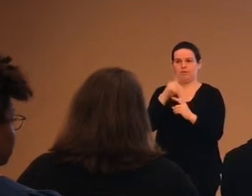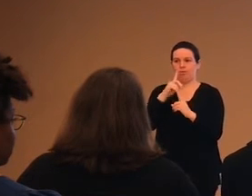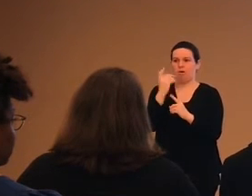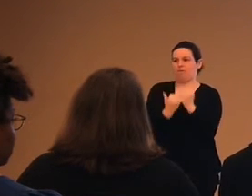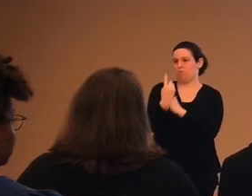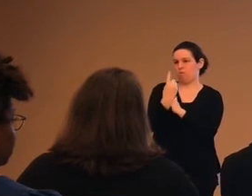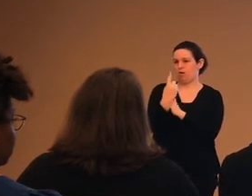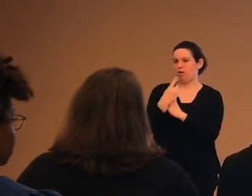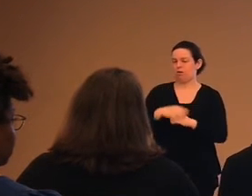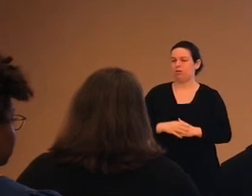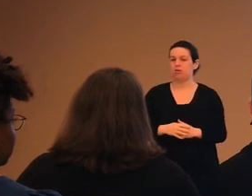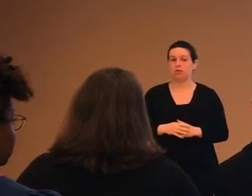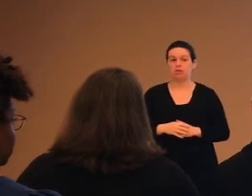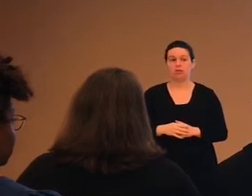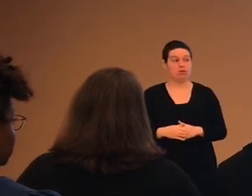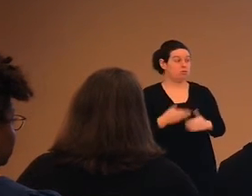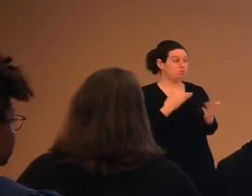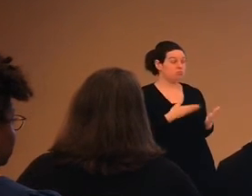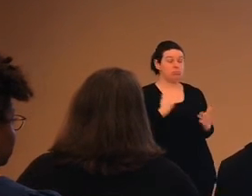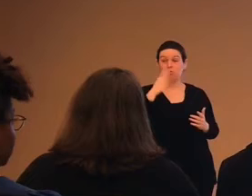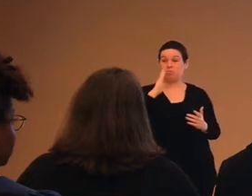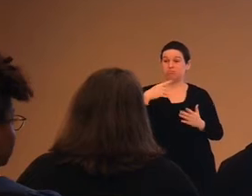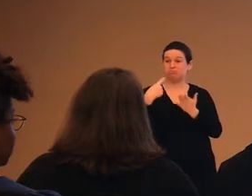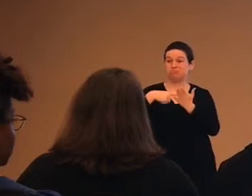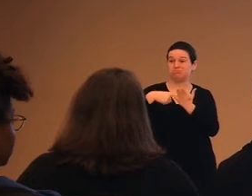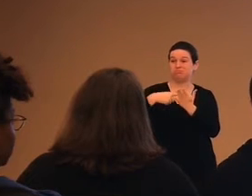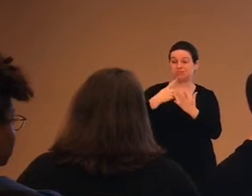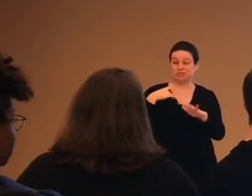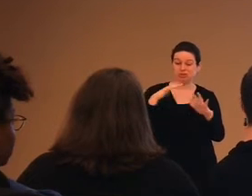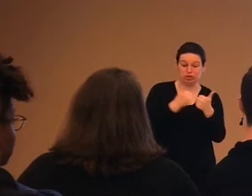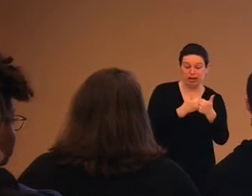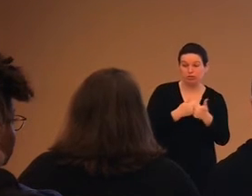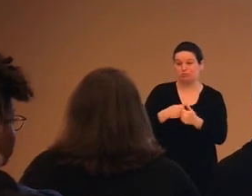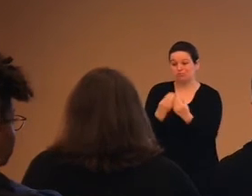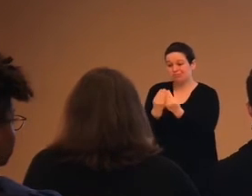She R is going to talk about the challenges the solutions and the extraordinary group